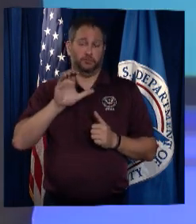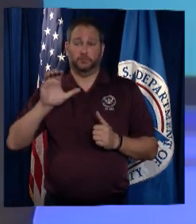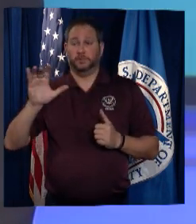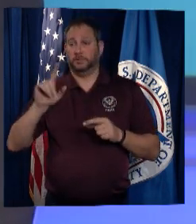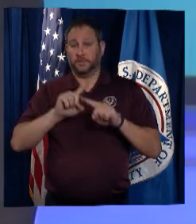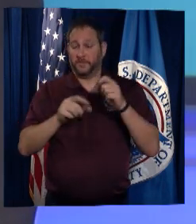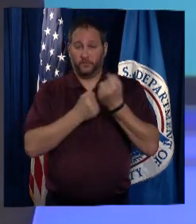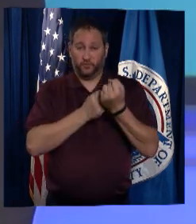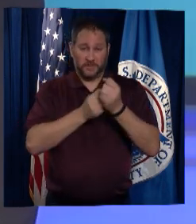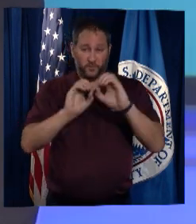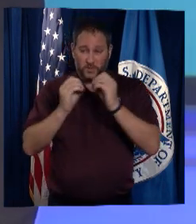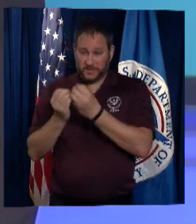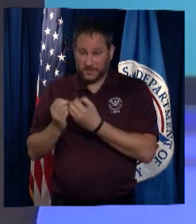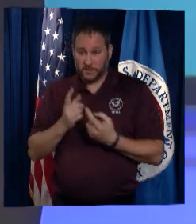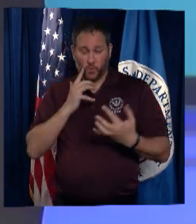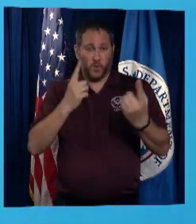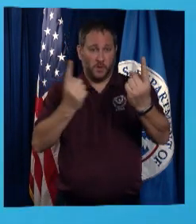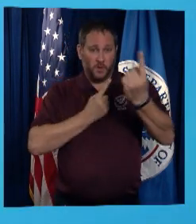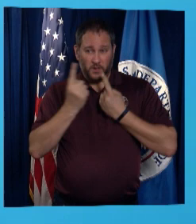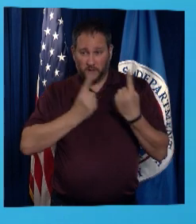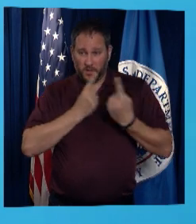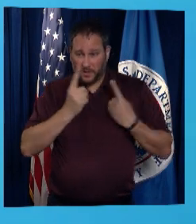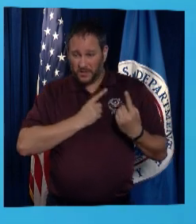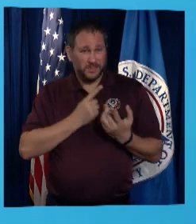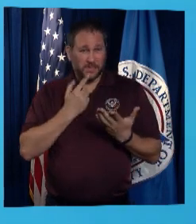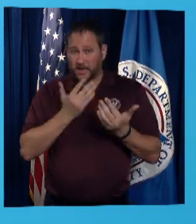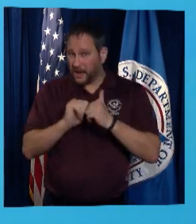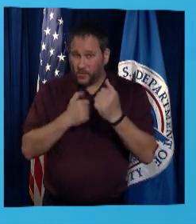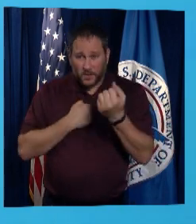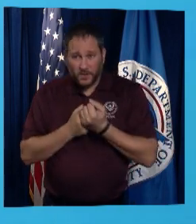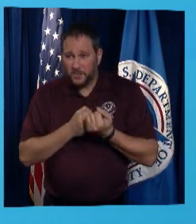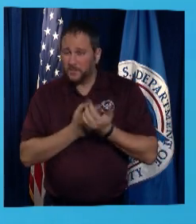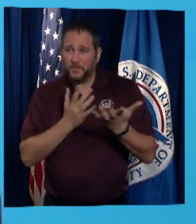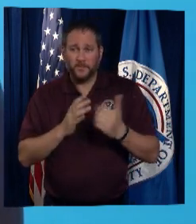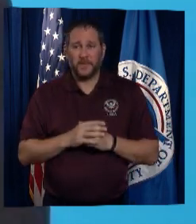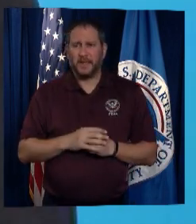have to put my phone is on mute right now because my phone's ringing off the